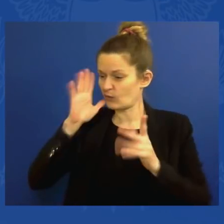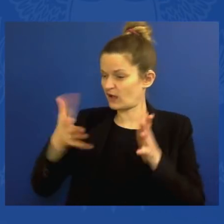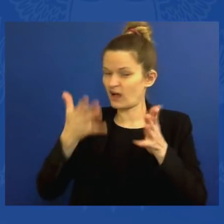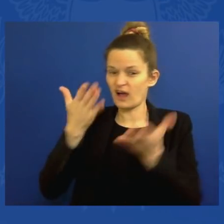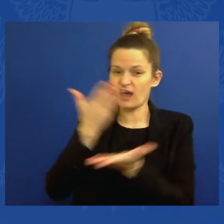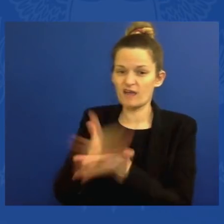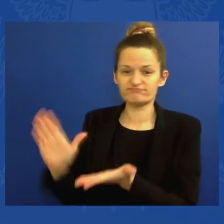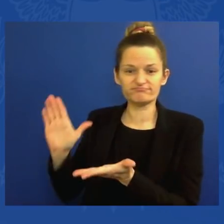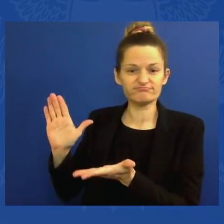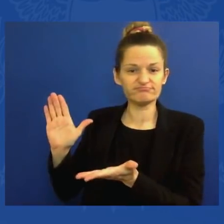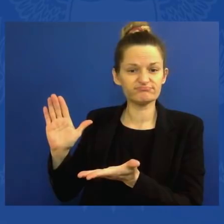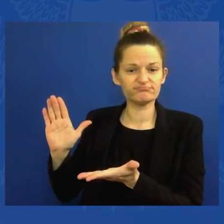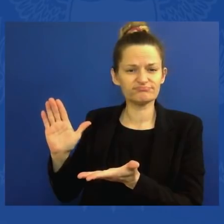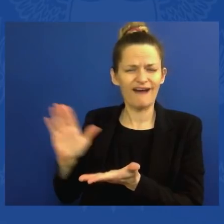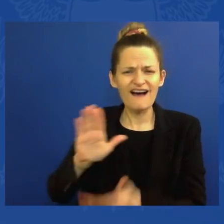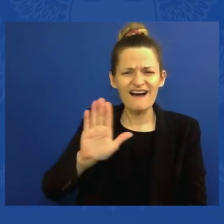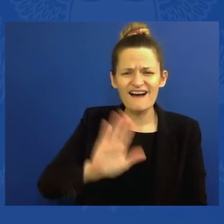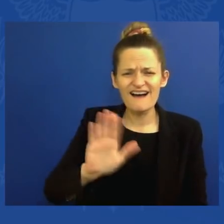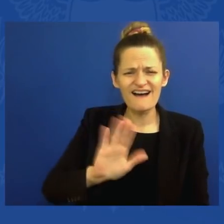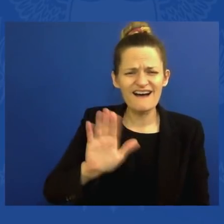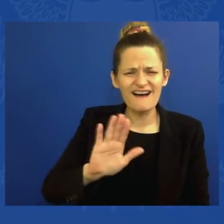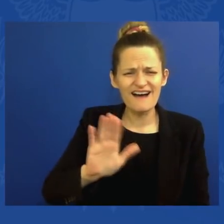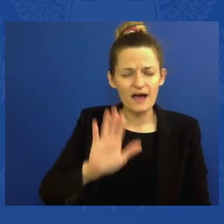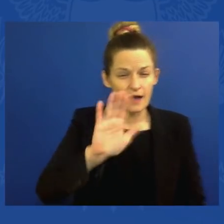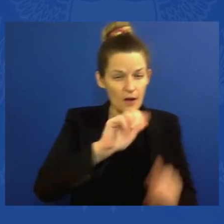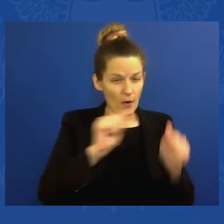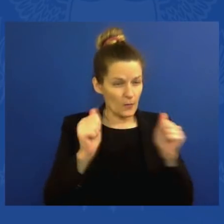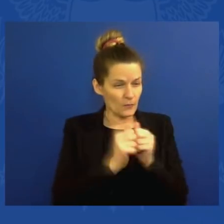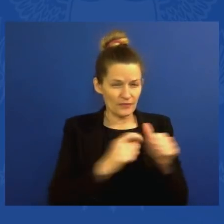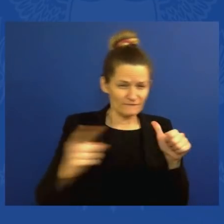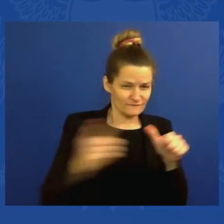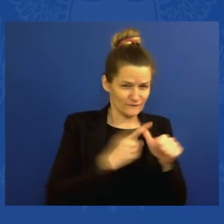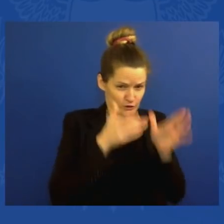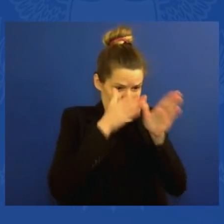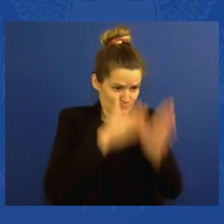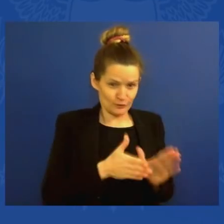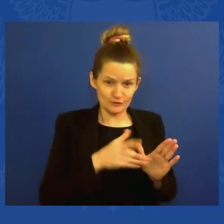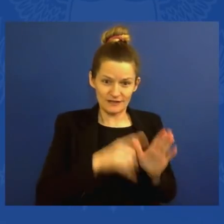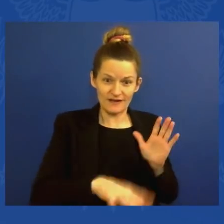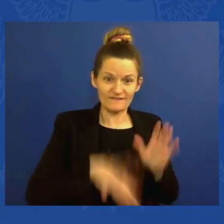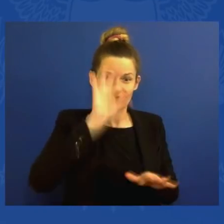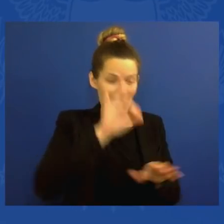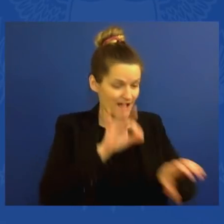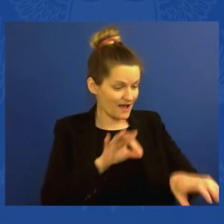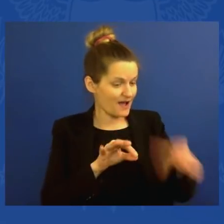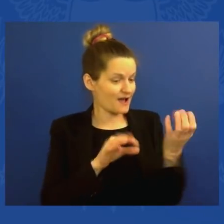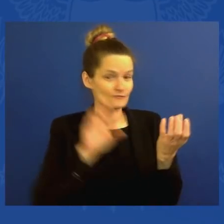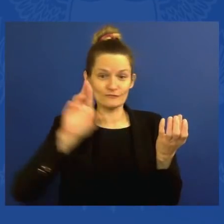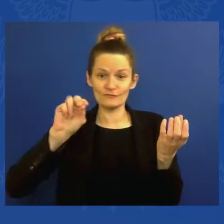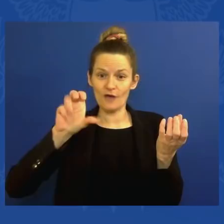and used it as a tool, tools and technology have elevated the role of humans,